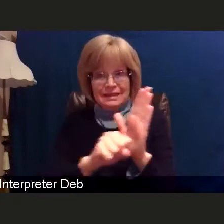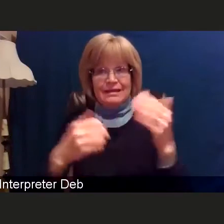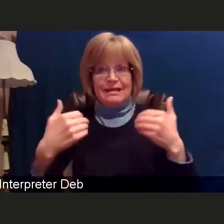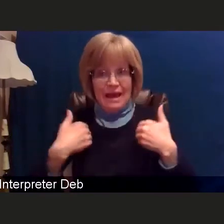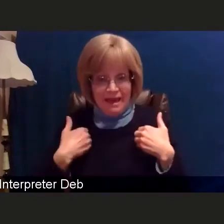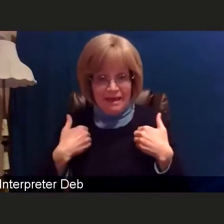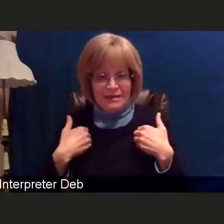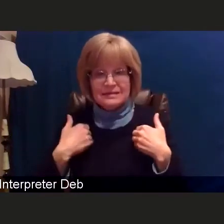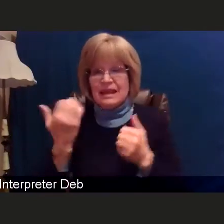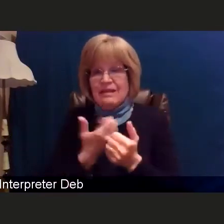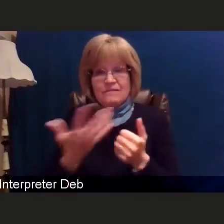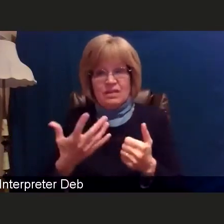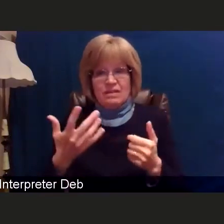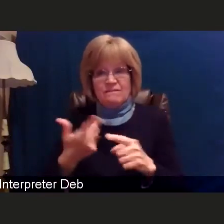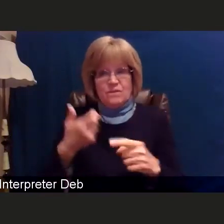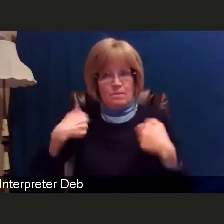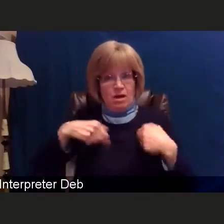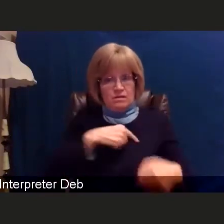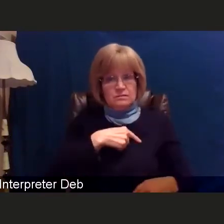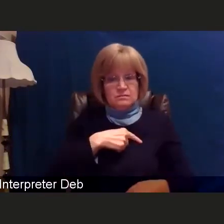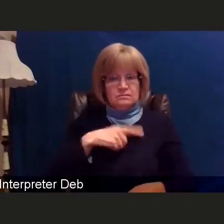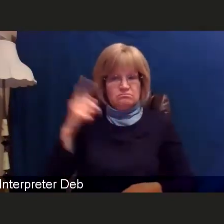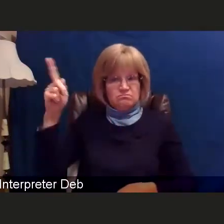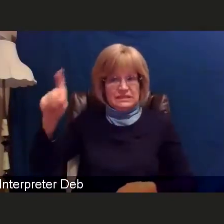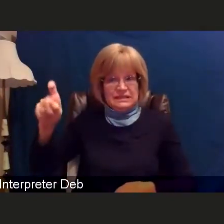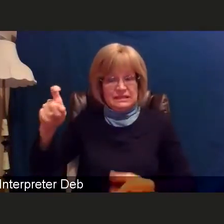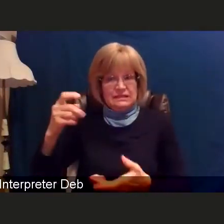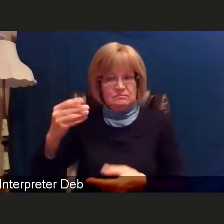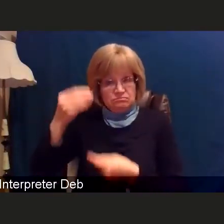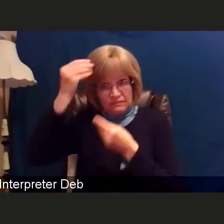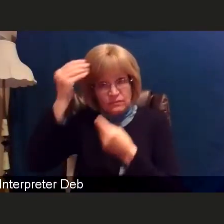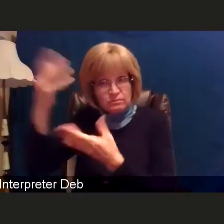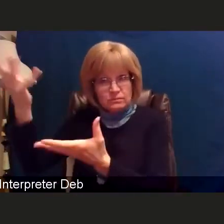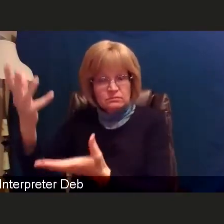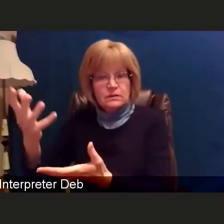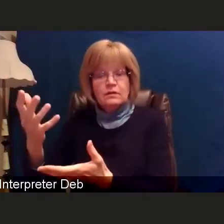and what we need in order to do our best to get the vaccine to you.